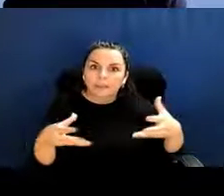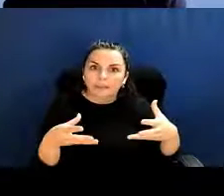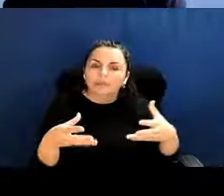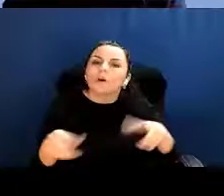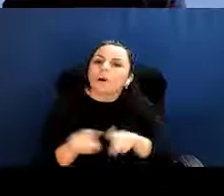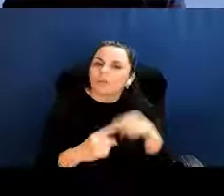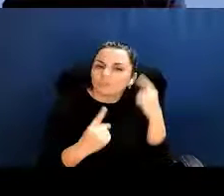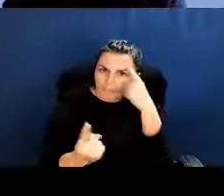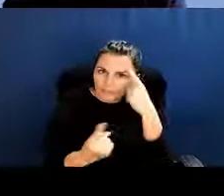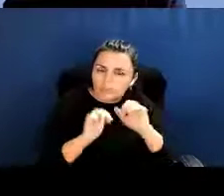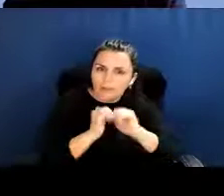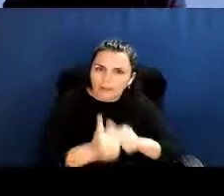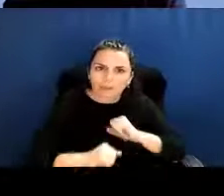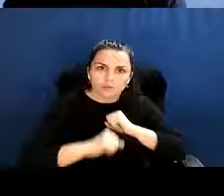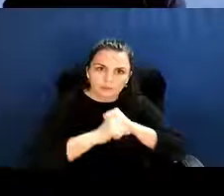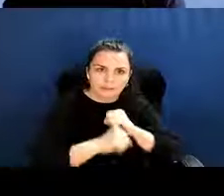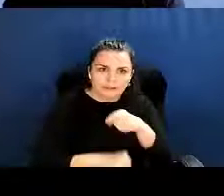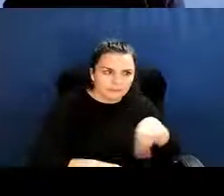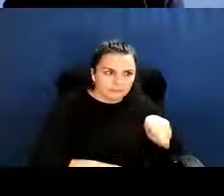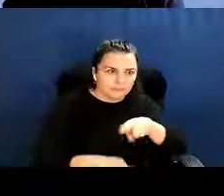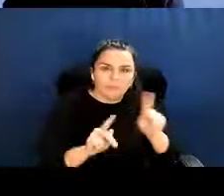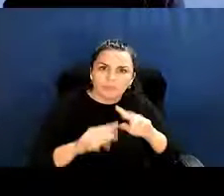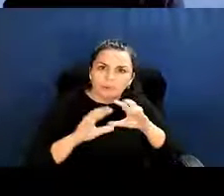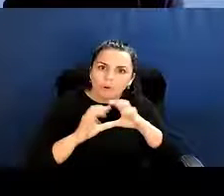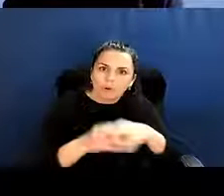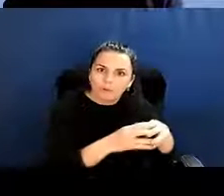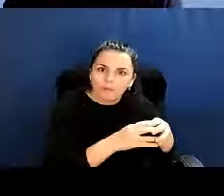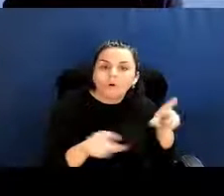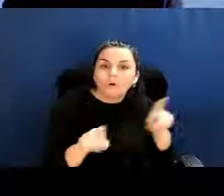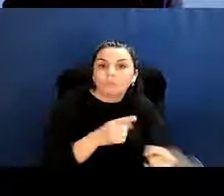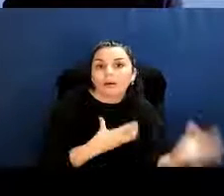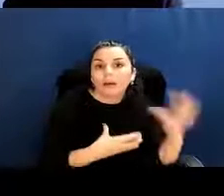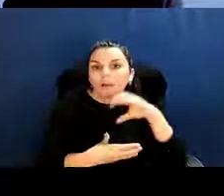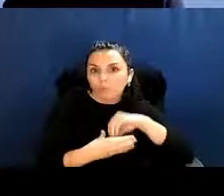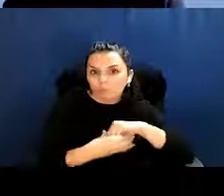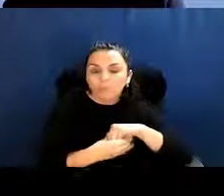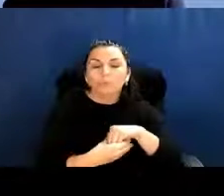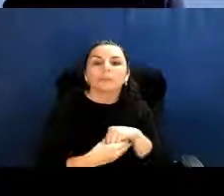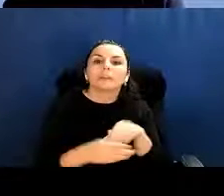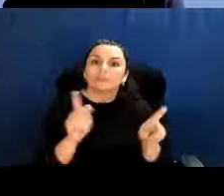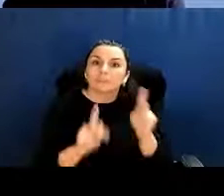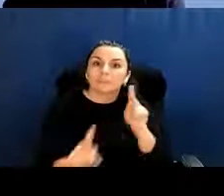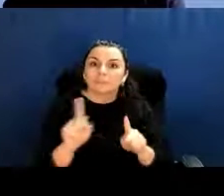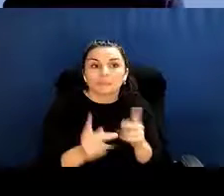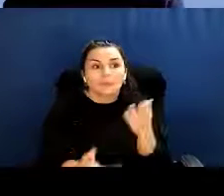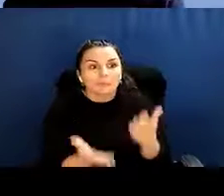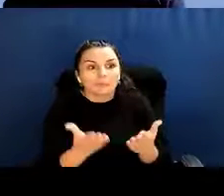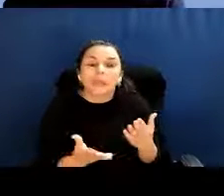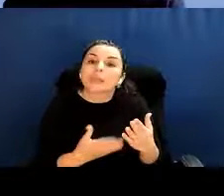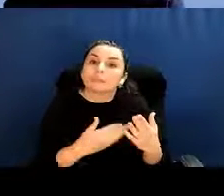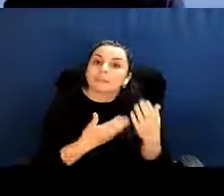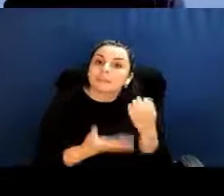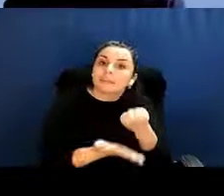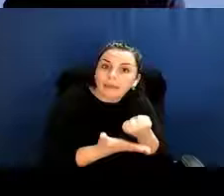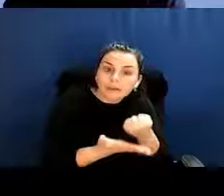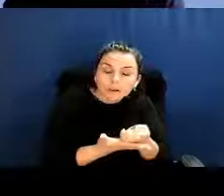that may be necessary for inclusion of some who may be economically or educationally disadvantaged